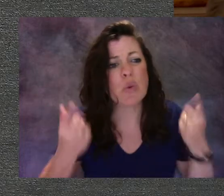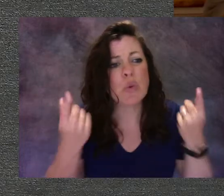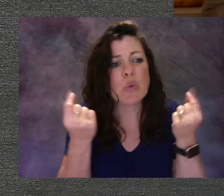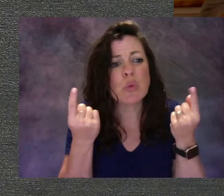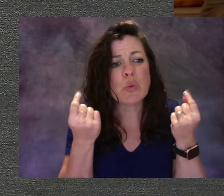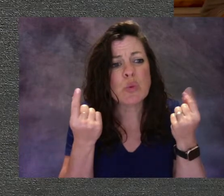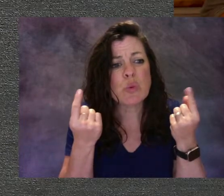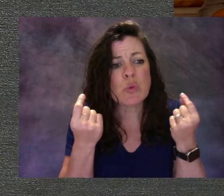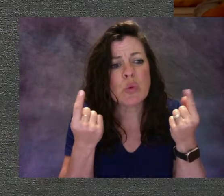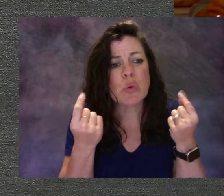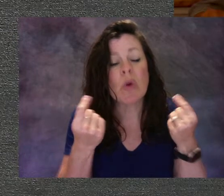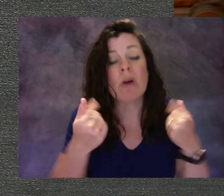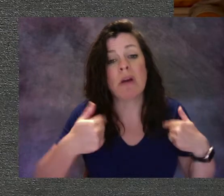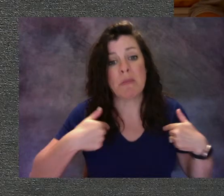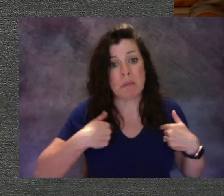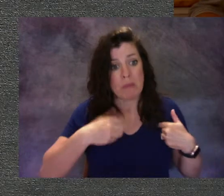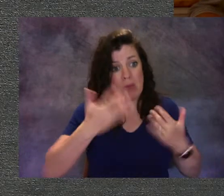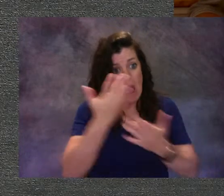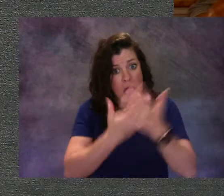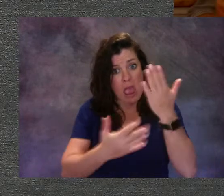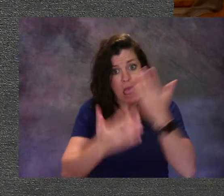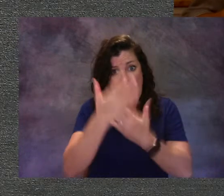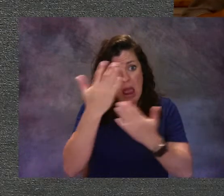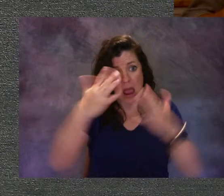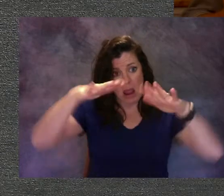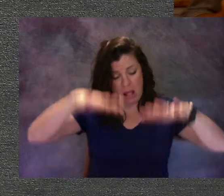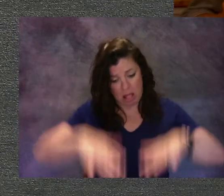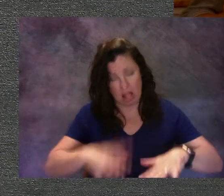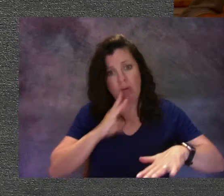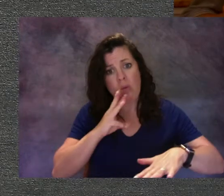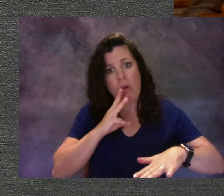'Cause as soon as we put our hands on that water, the germs are gonna go in there. What could we do first?